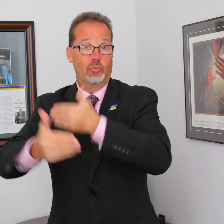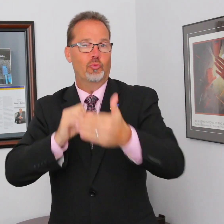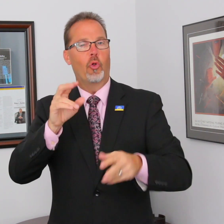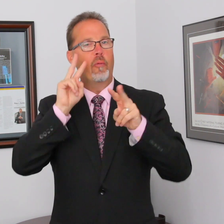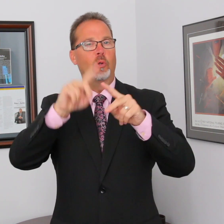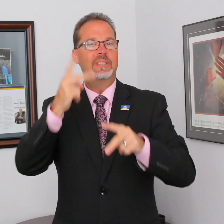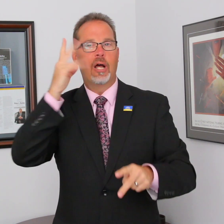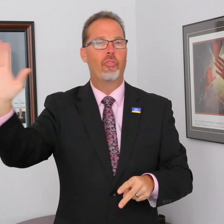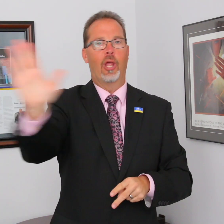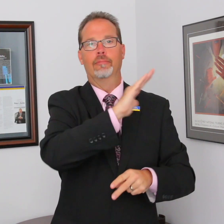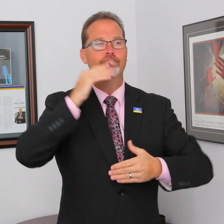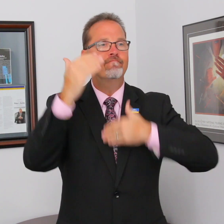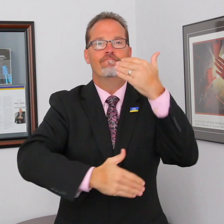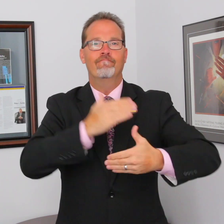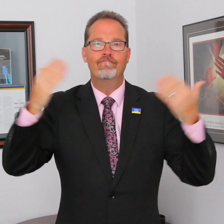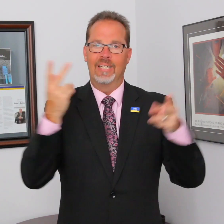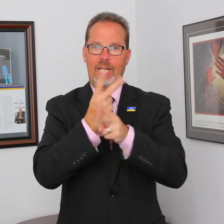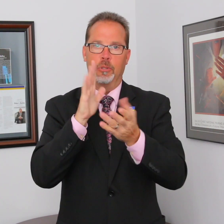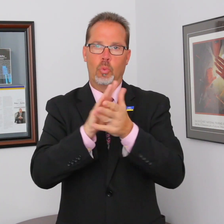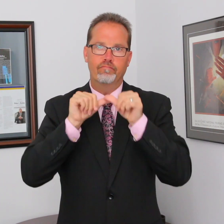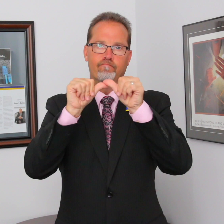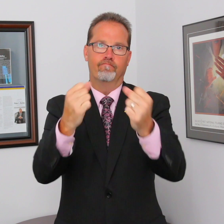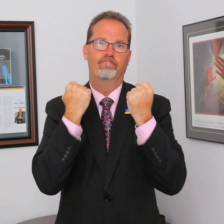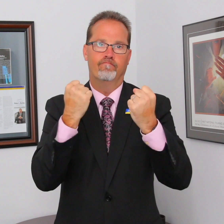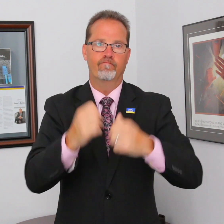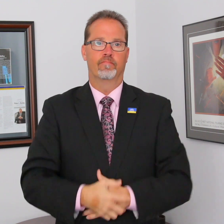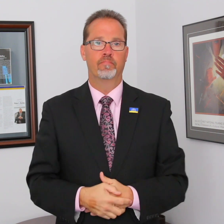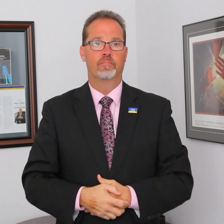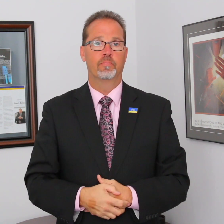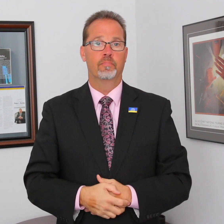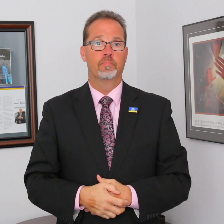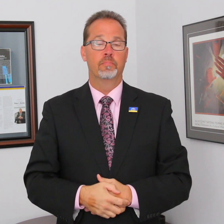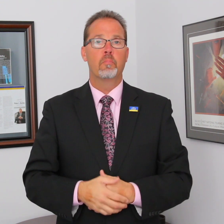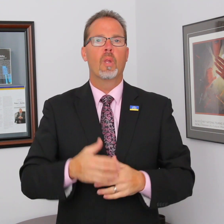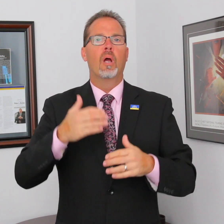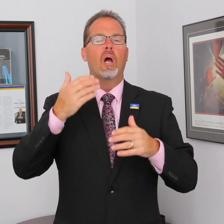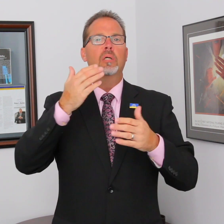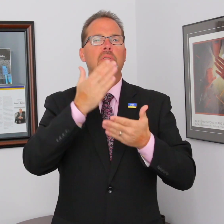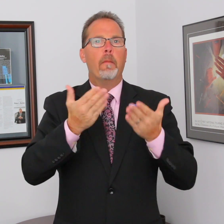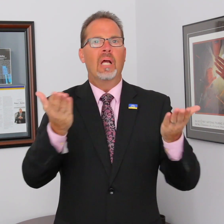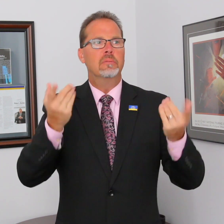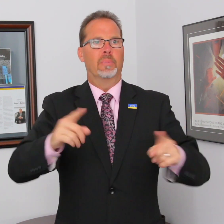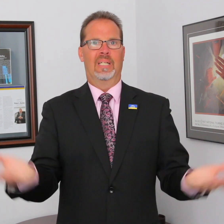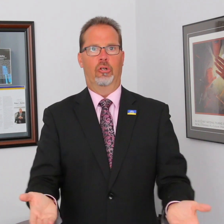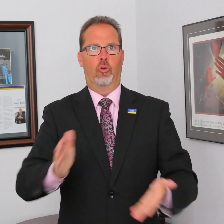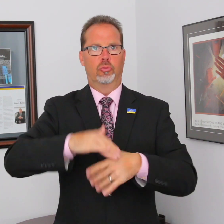we're looking forward to continued success for all these organizations. We hope we can keep supporting these organizations and keep them going strong.